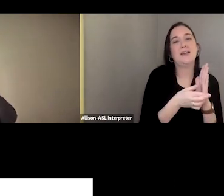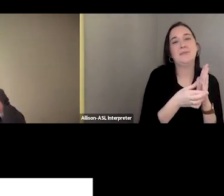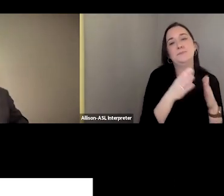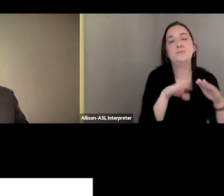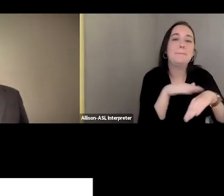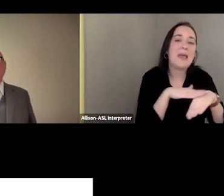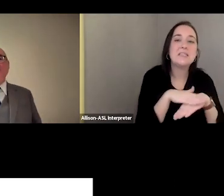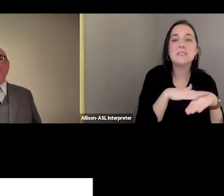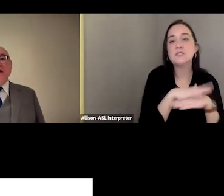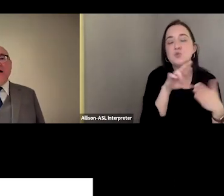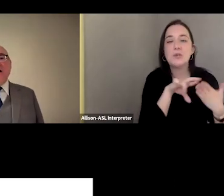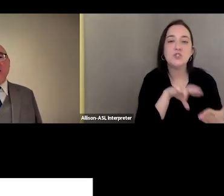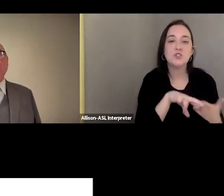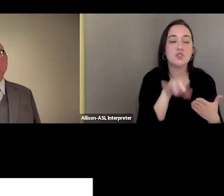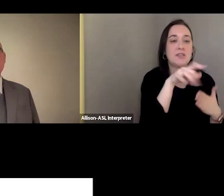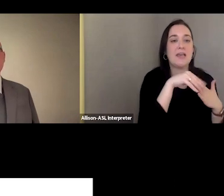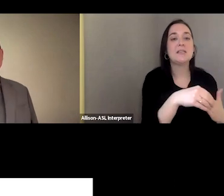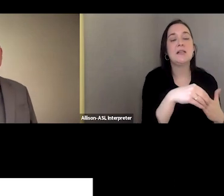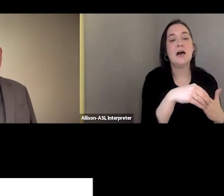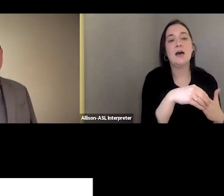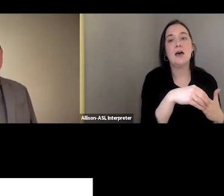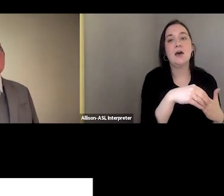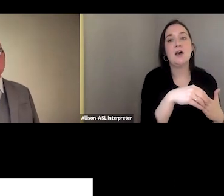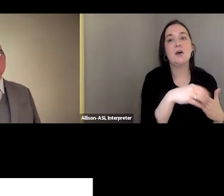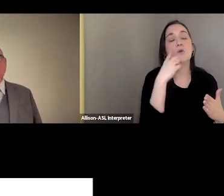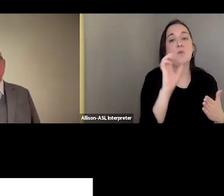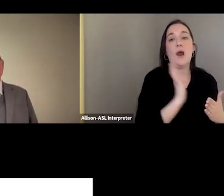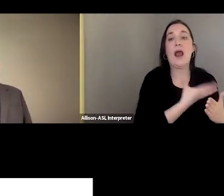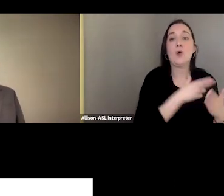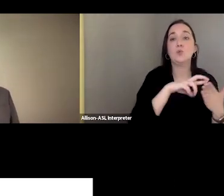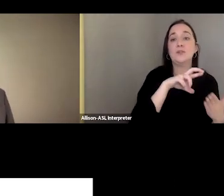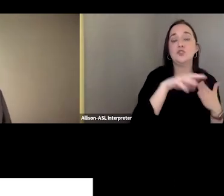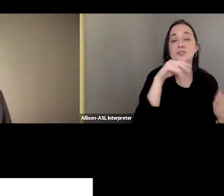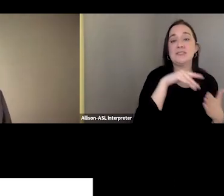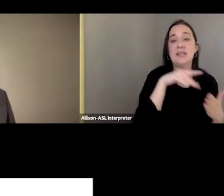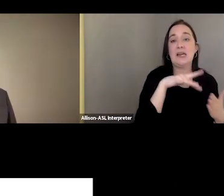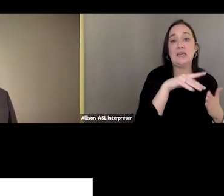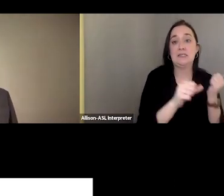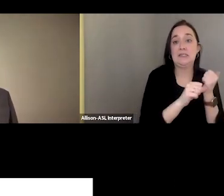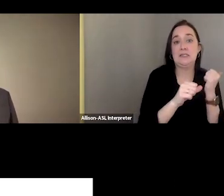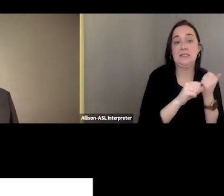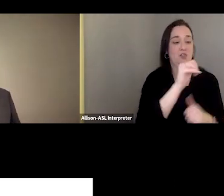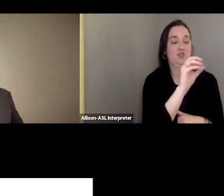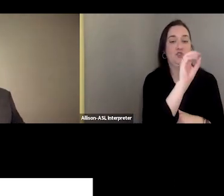Led by, our, research study assistant, Joey, who's been working on this particular issue.